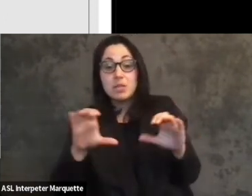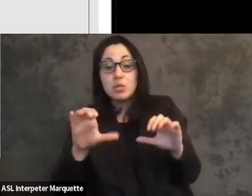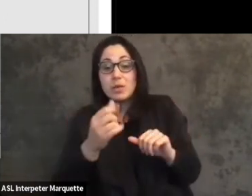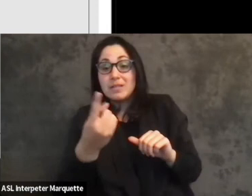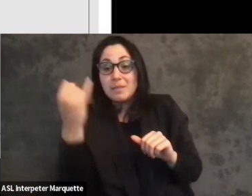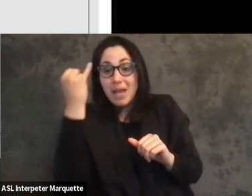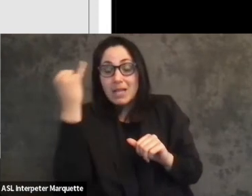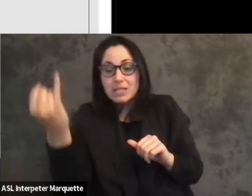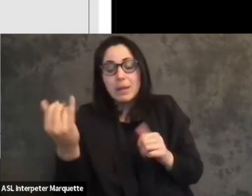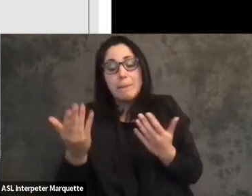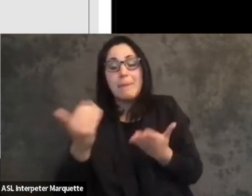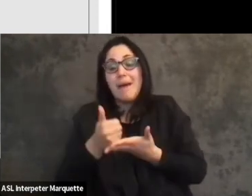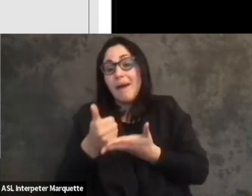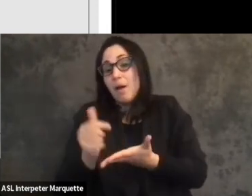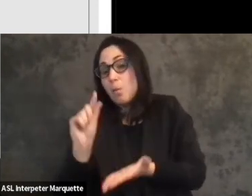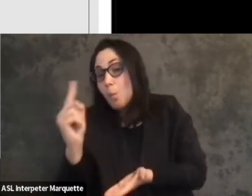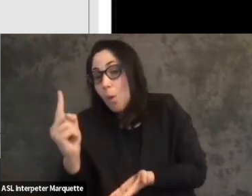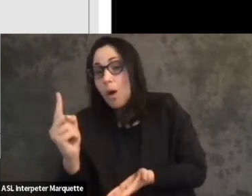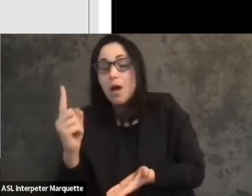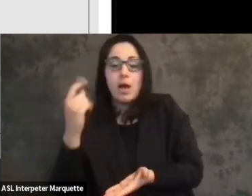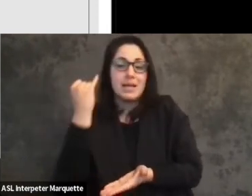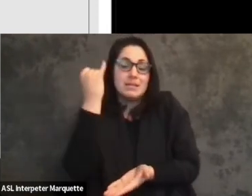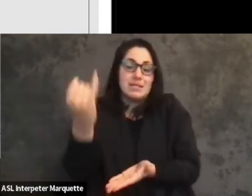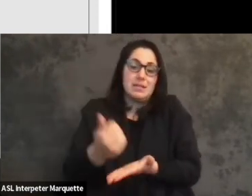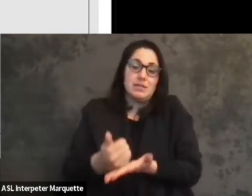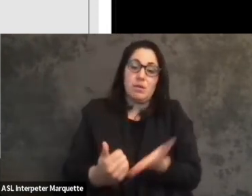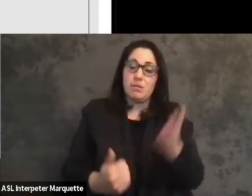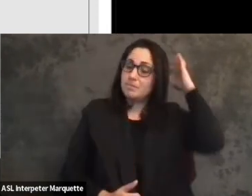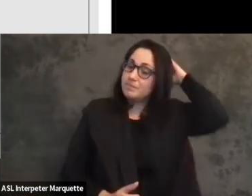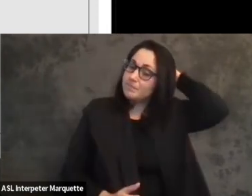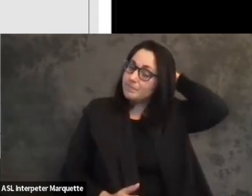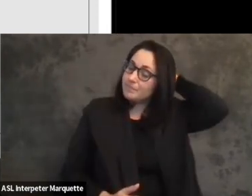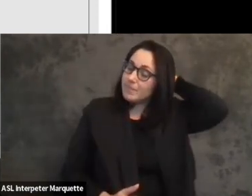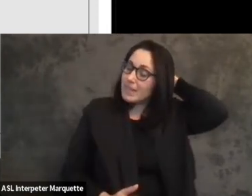to me. And if there's one thing on there that you haven't been doing, maybe I gave you a